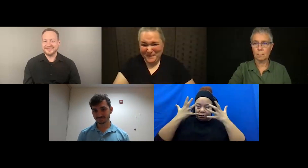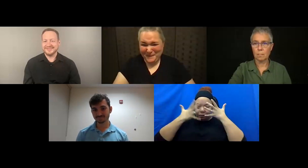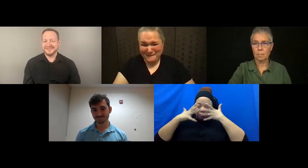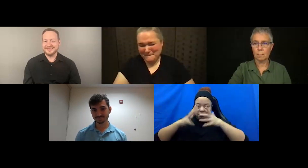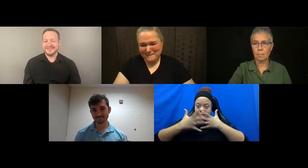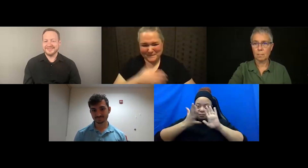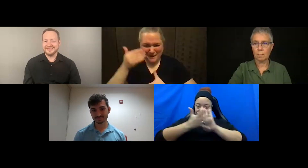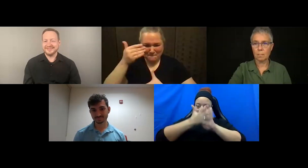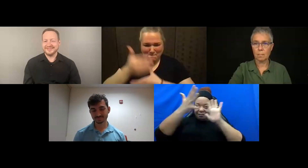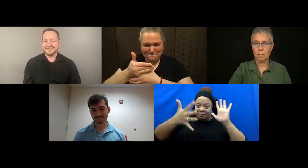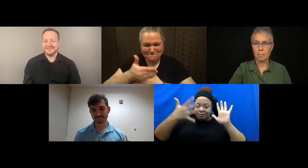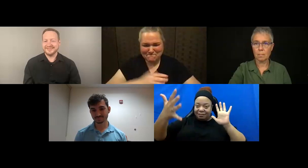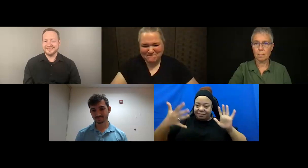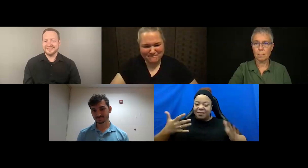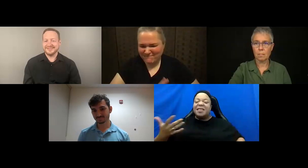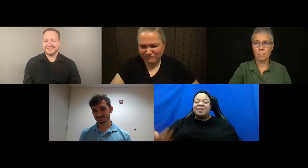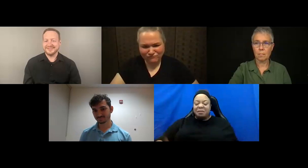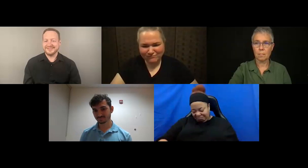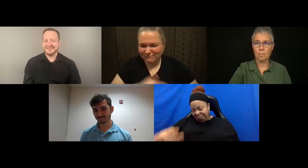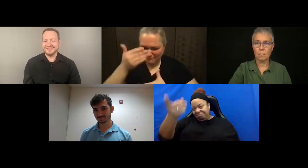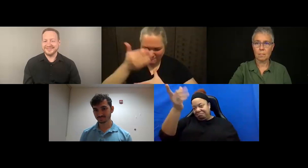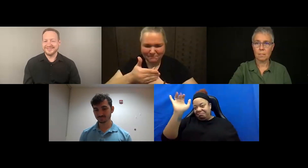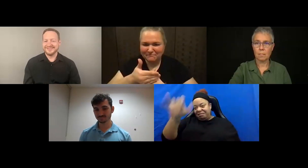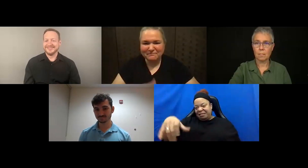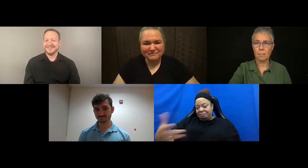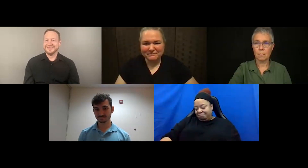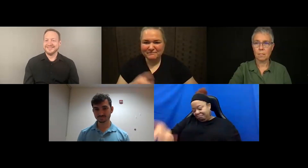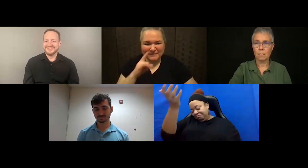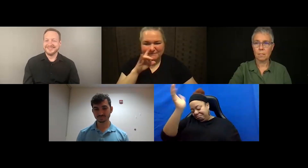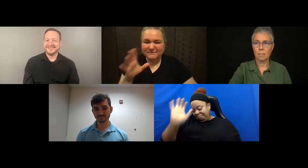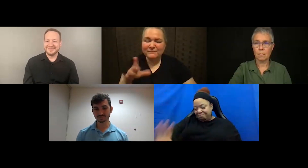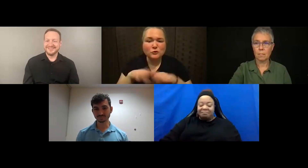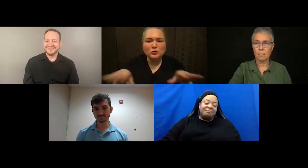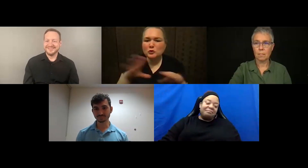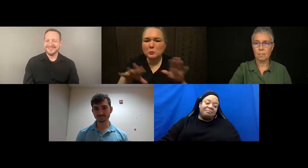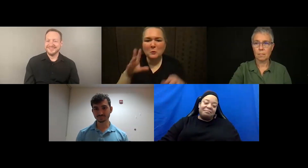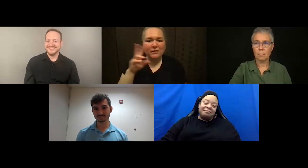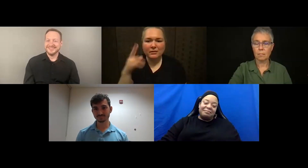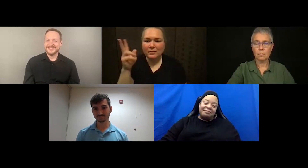An hour of watching an animated or robotic shape doing the interpretation... nope.